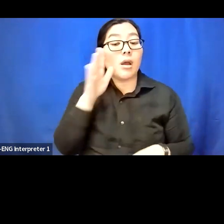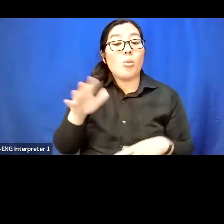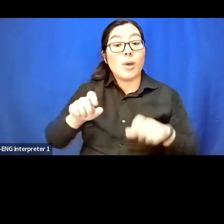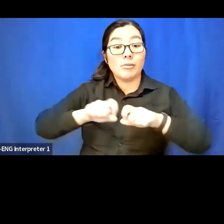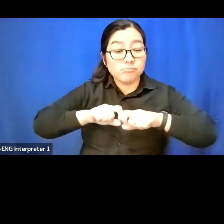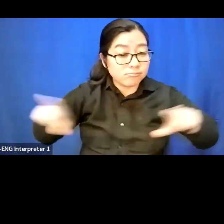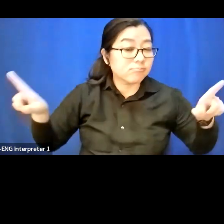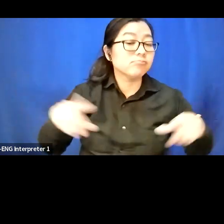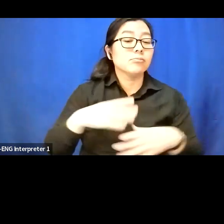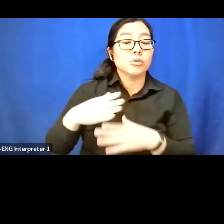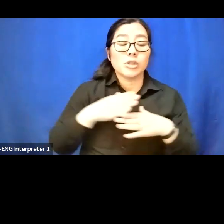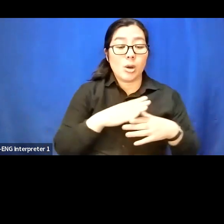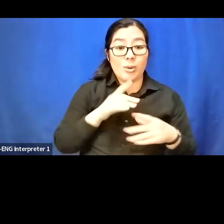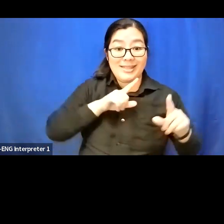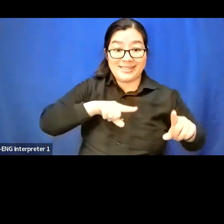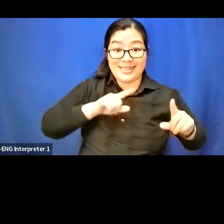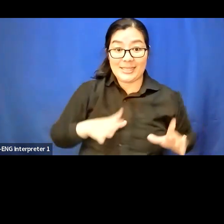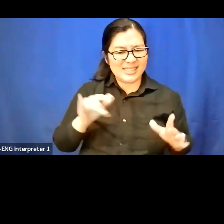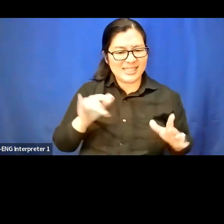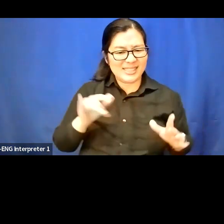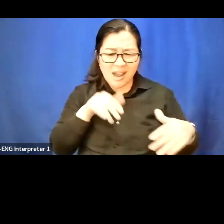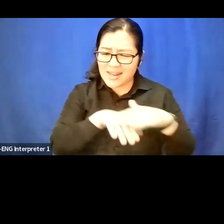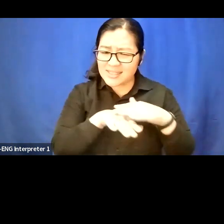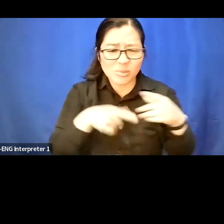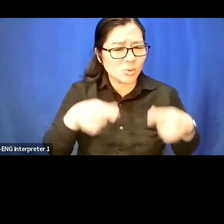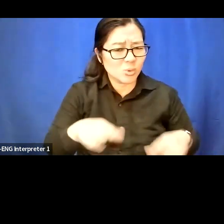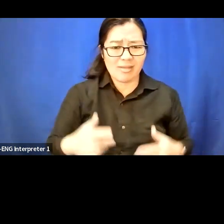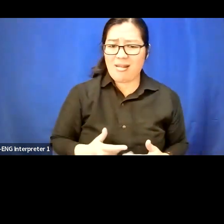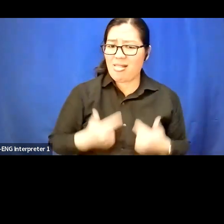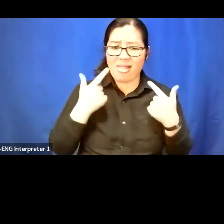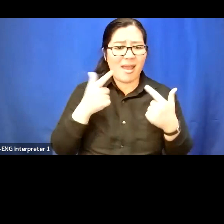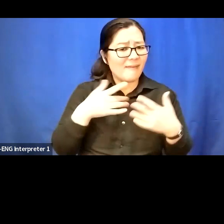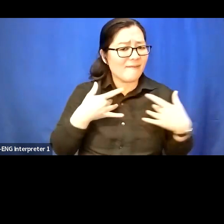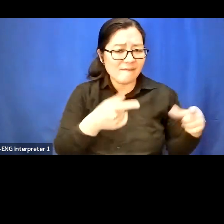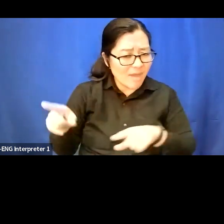if it's not accessible to you during the live program. So feel free to react to our speakers there.